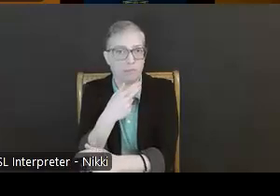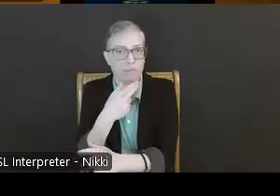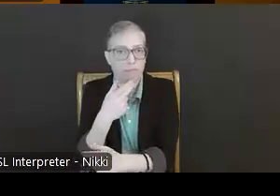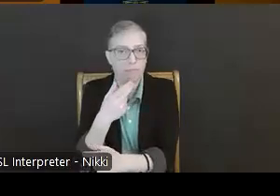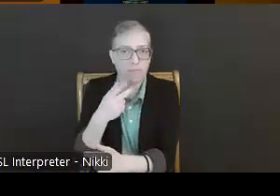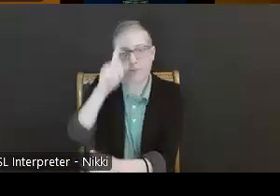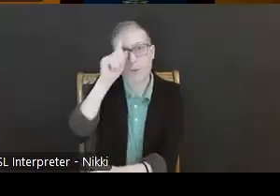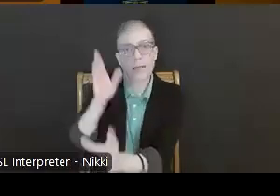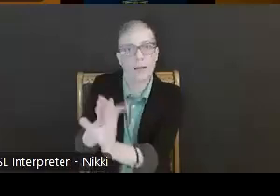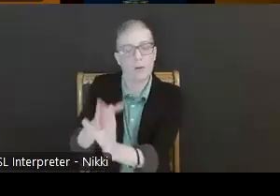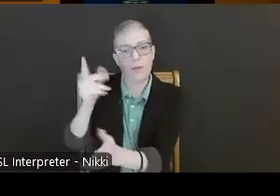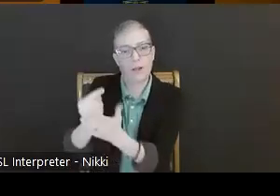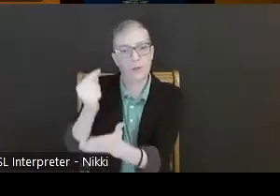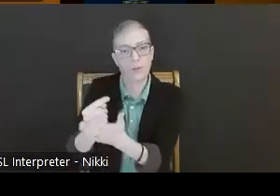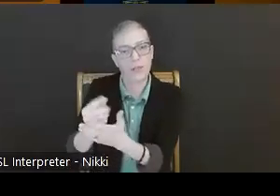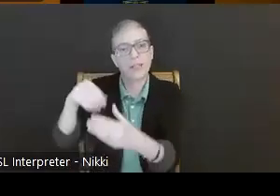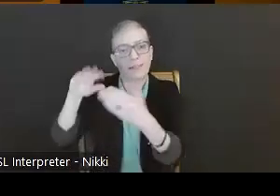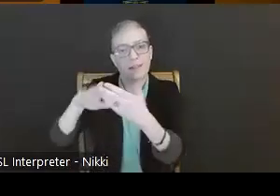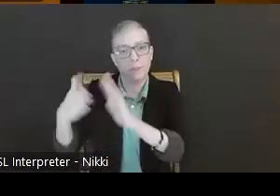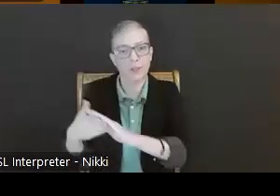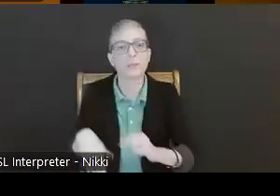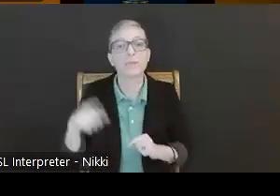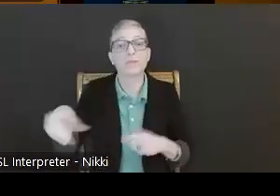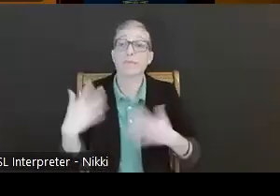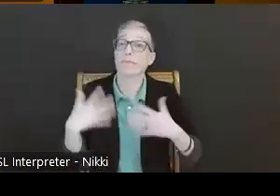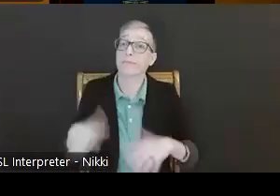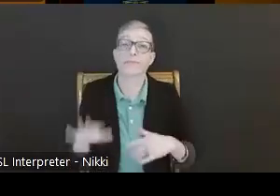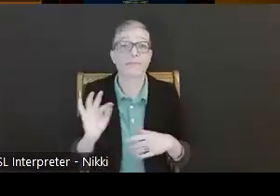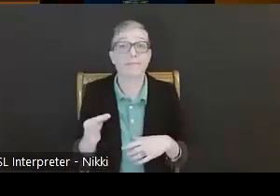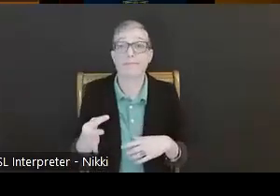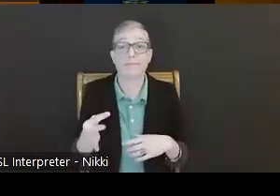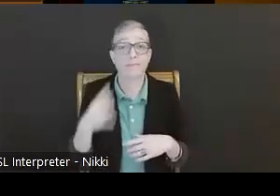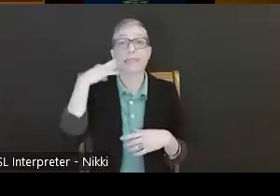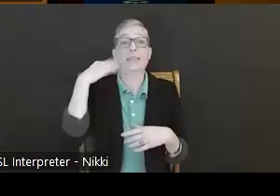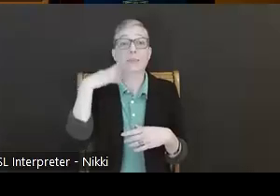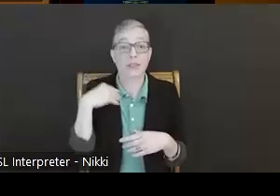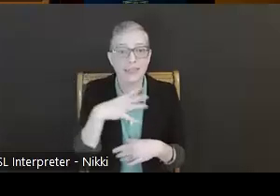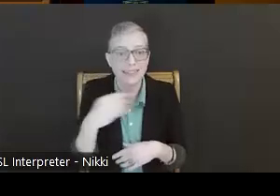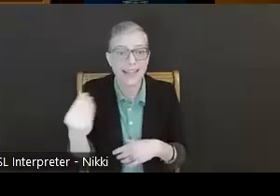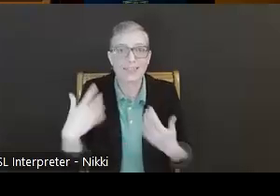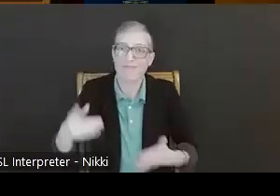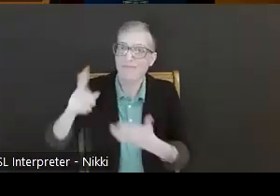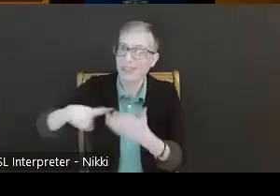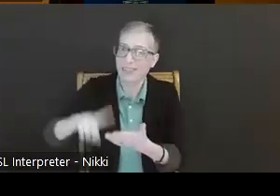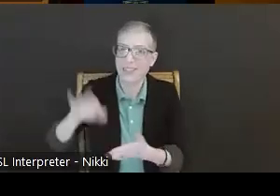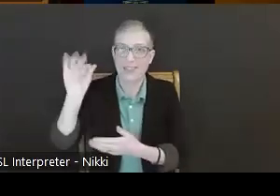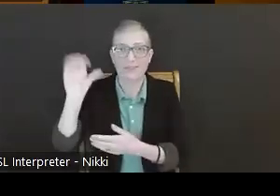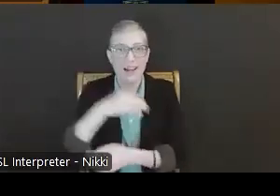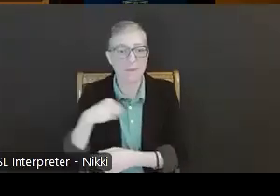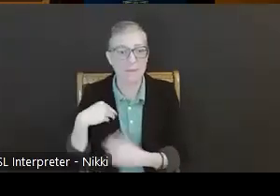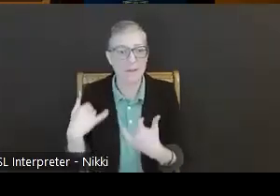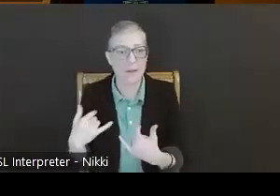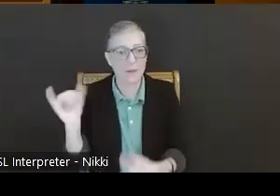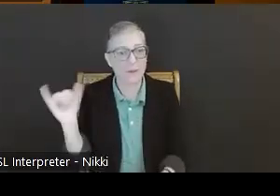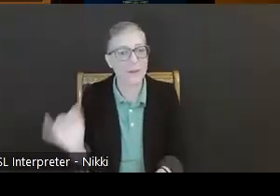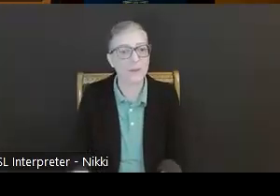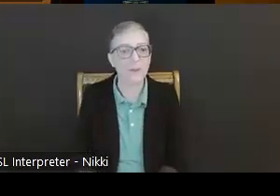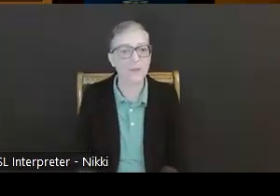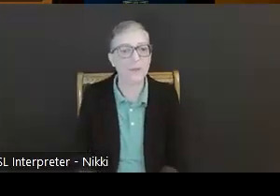and now a research faculty member as well okay so without any further Ado um please welcome Dr Lee